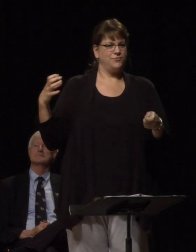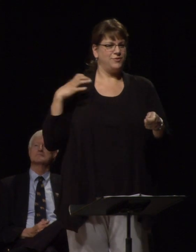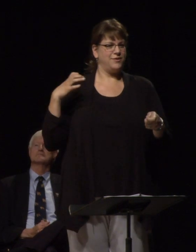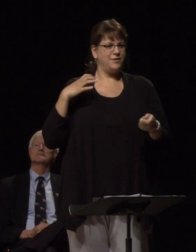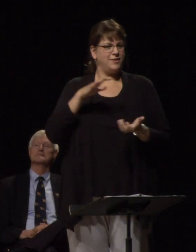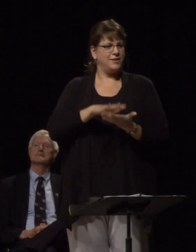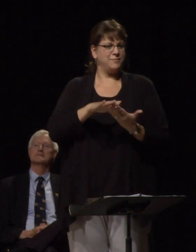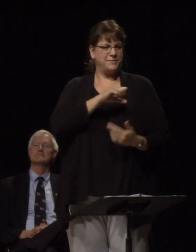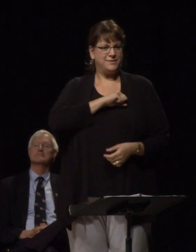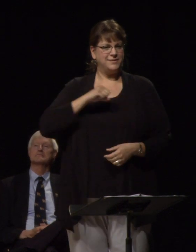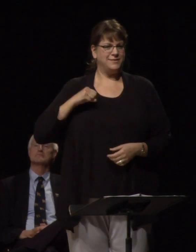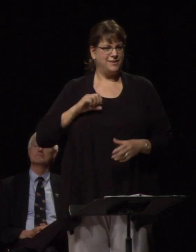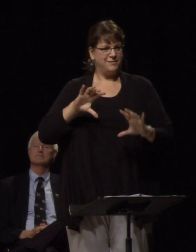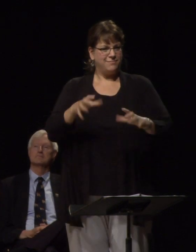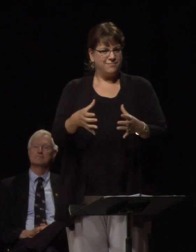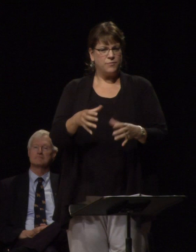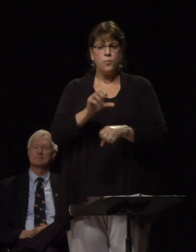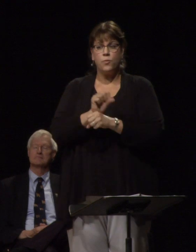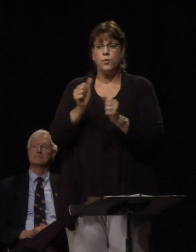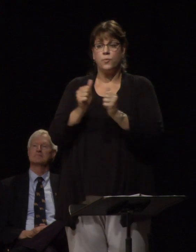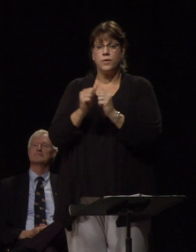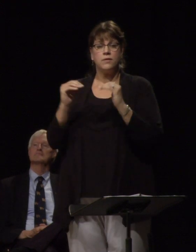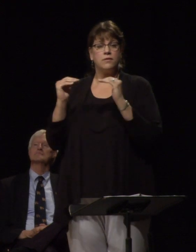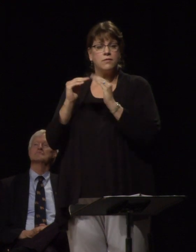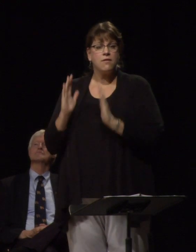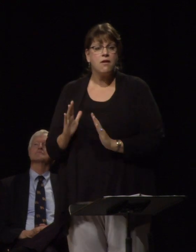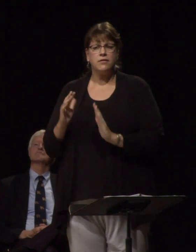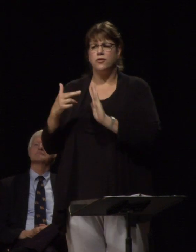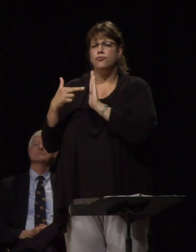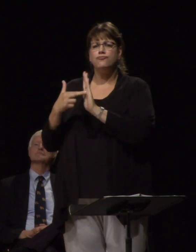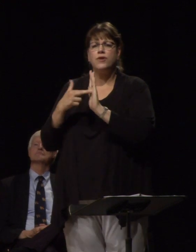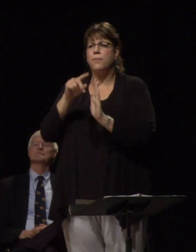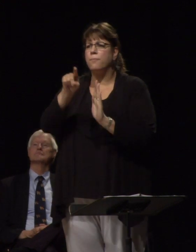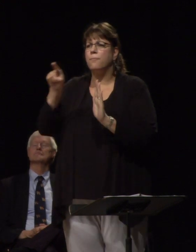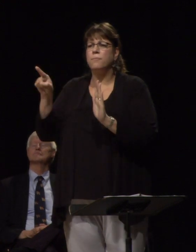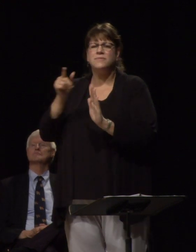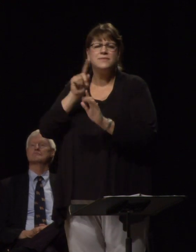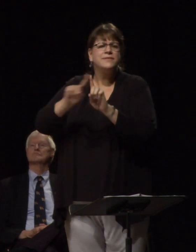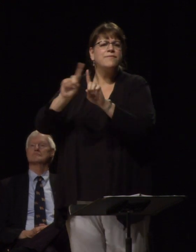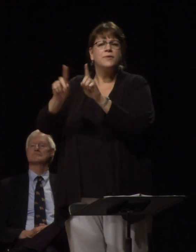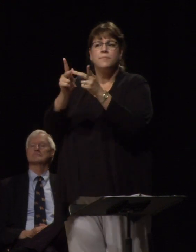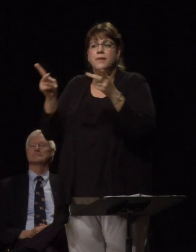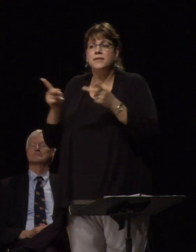ACADEMIC SENATE, ALONGSIDE MY COLLEAGUES, REPRESENTATIVES OF WHICH COME FROM EVERY SEGMENT OF